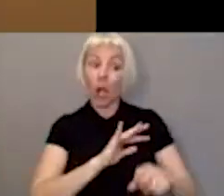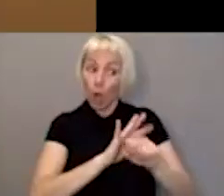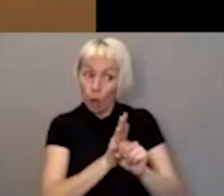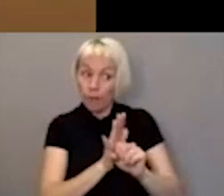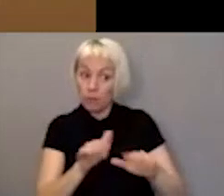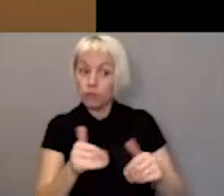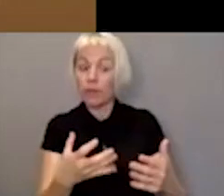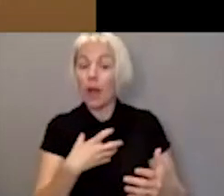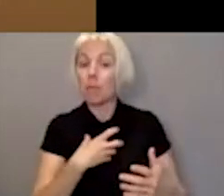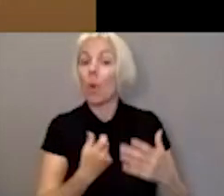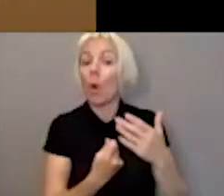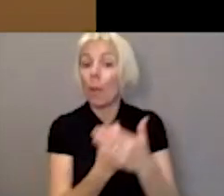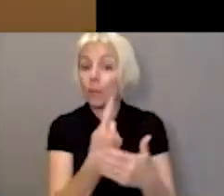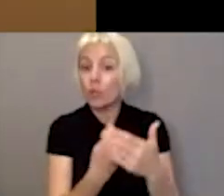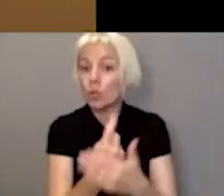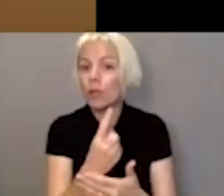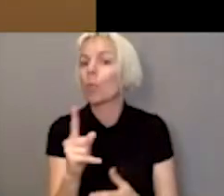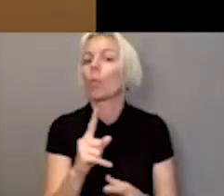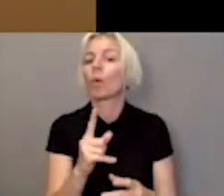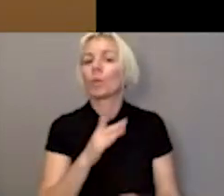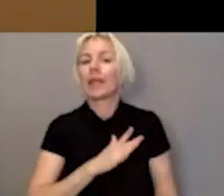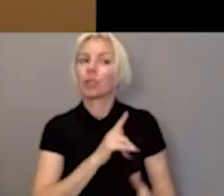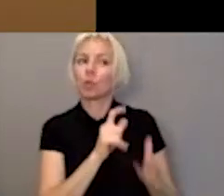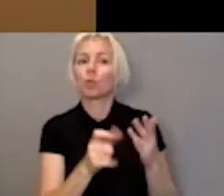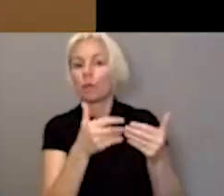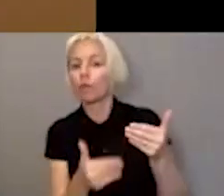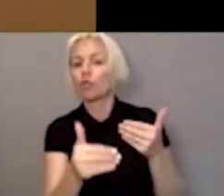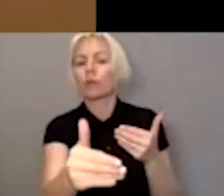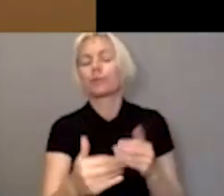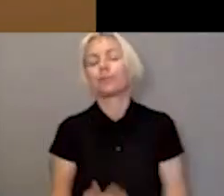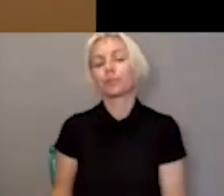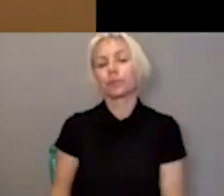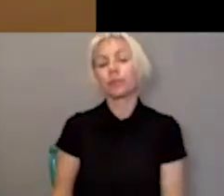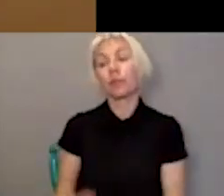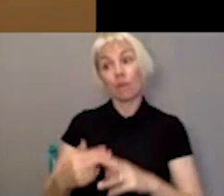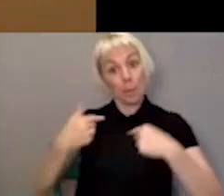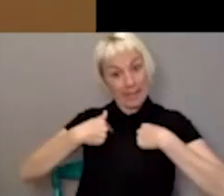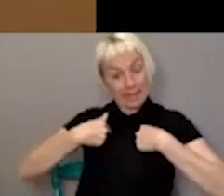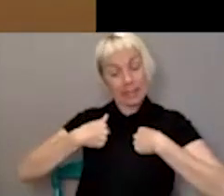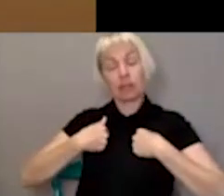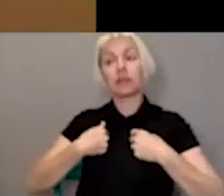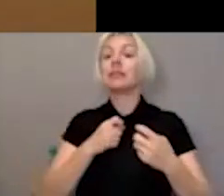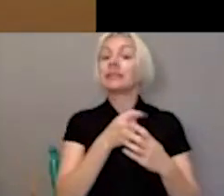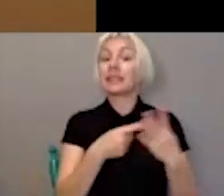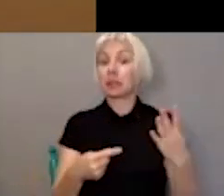for me, for the disability communities is employment. It has been a long-standing issue